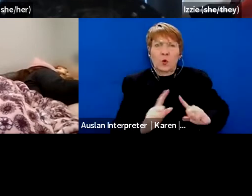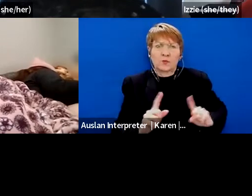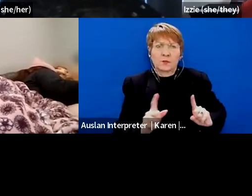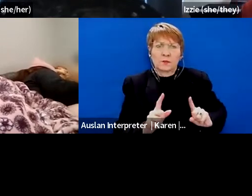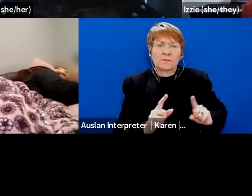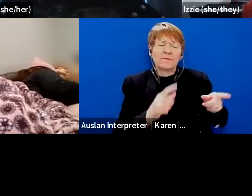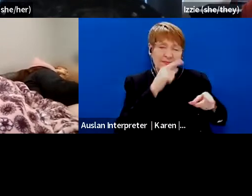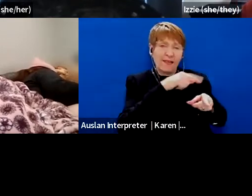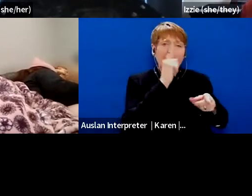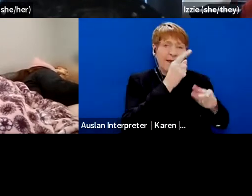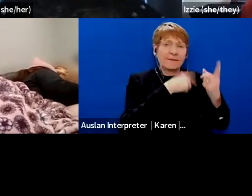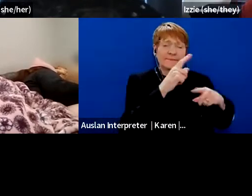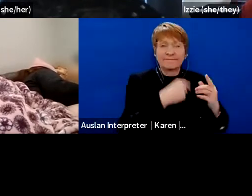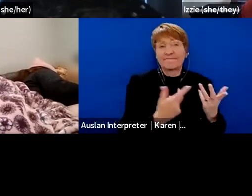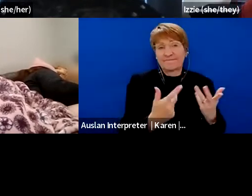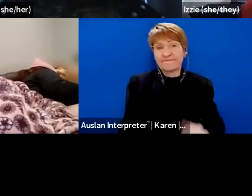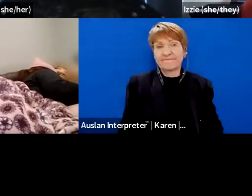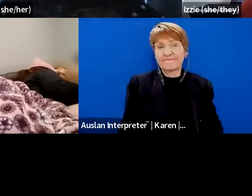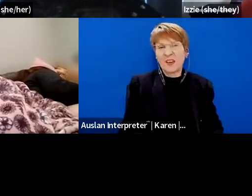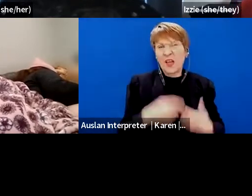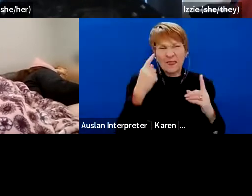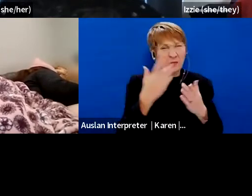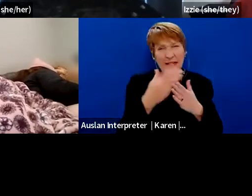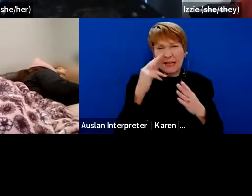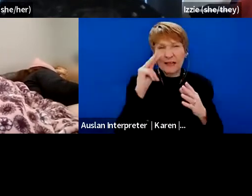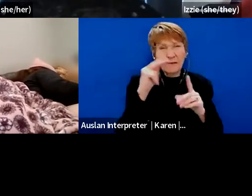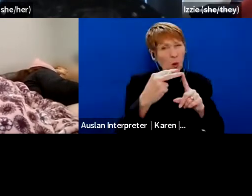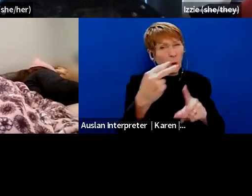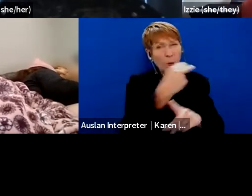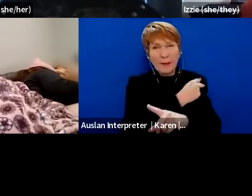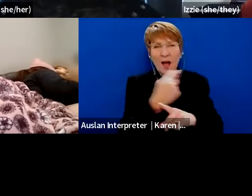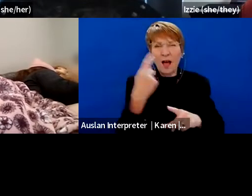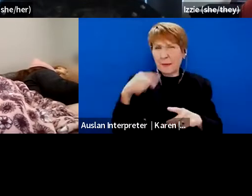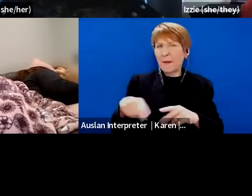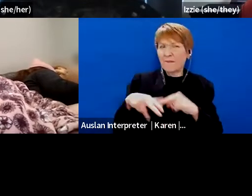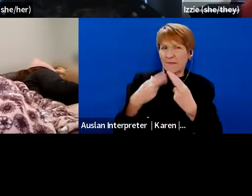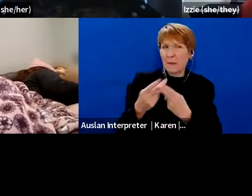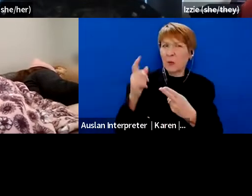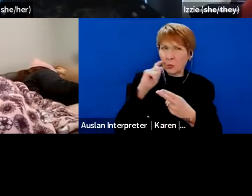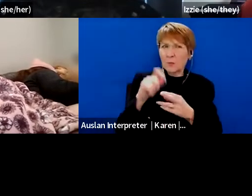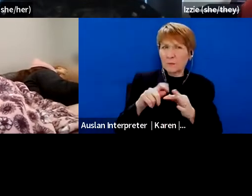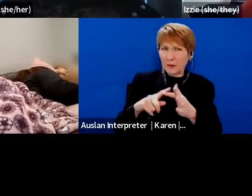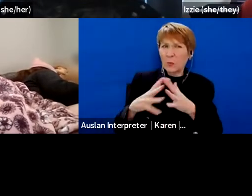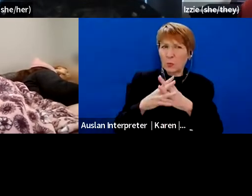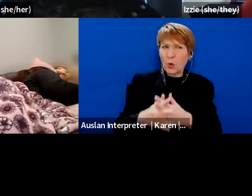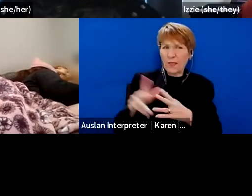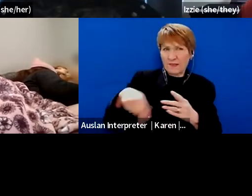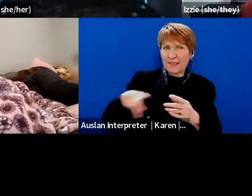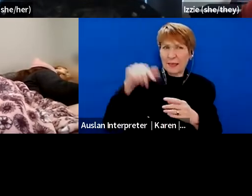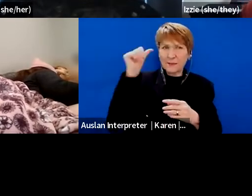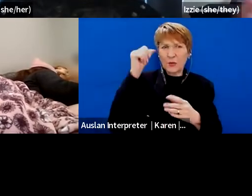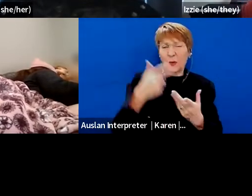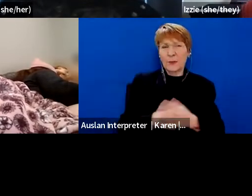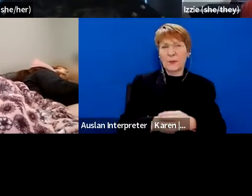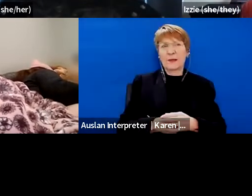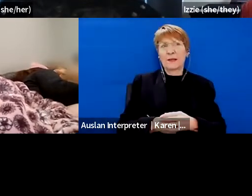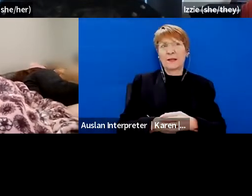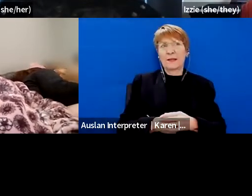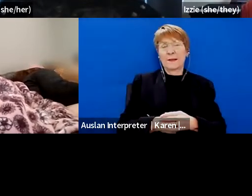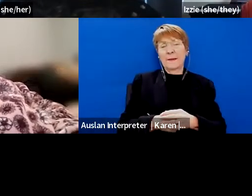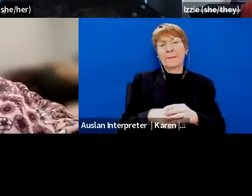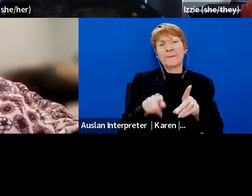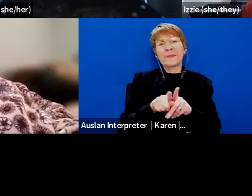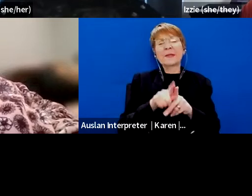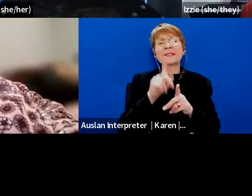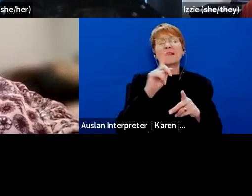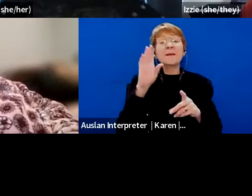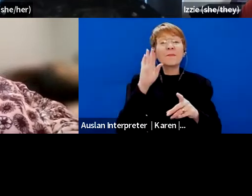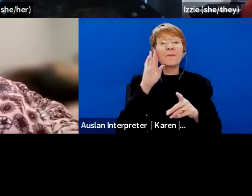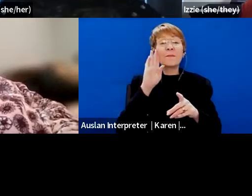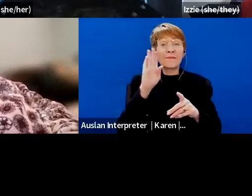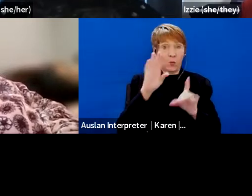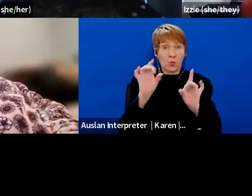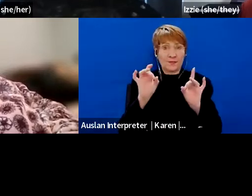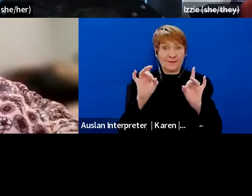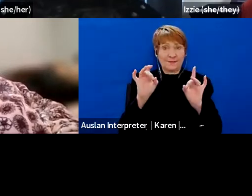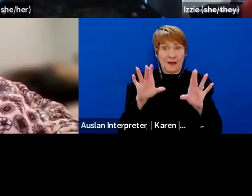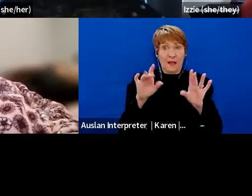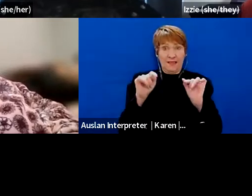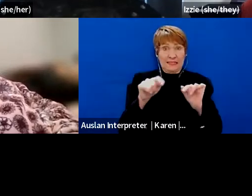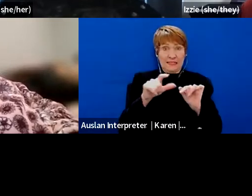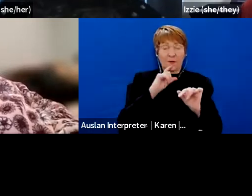Um, yeah I guess that sort of information would have been really helpful for my family, to know what services were out there. Um, as I mentioned a little bit earlier before we started the session.